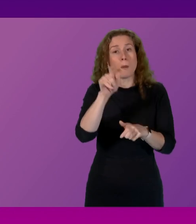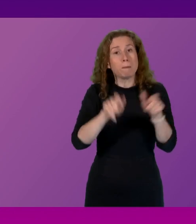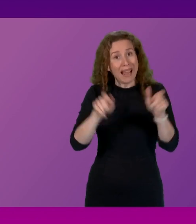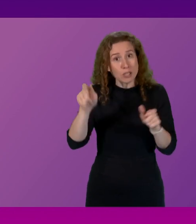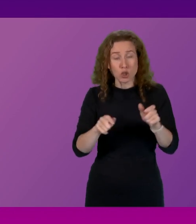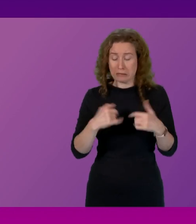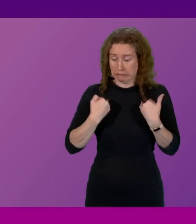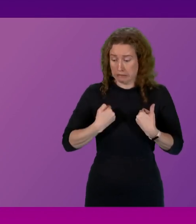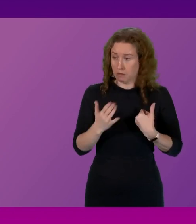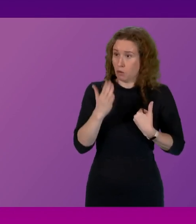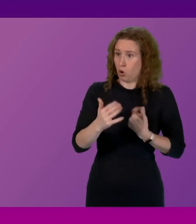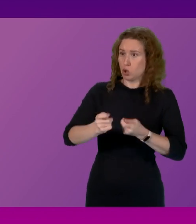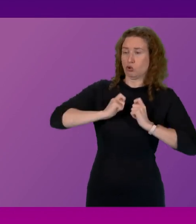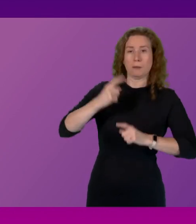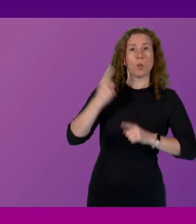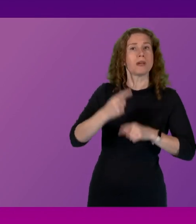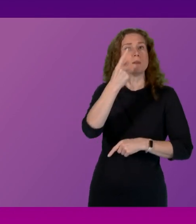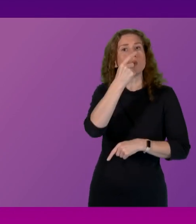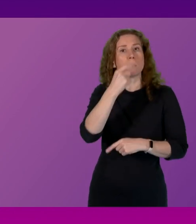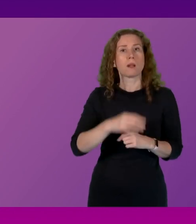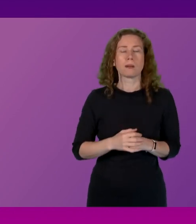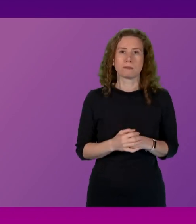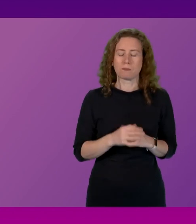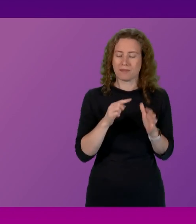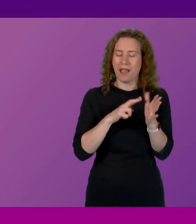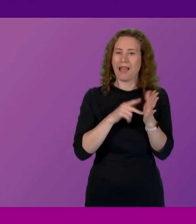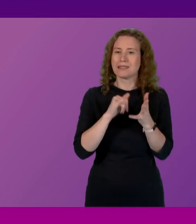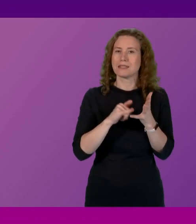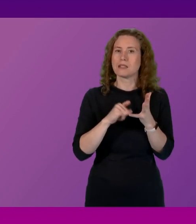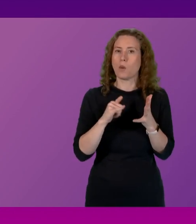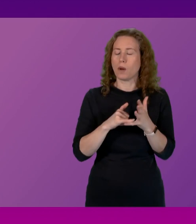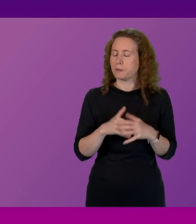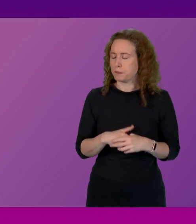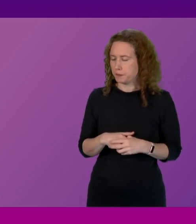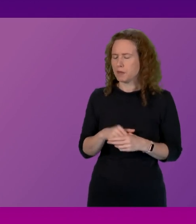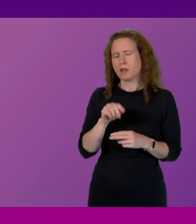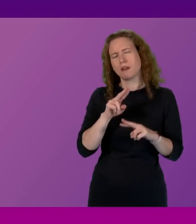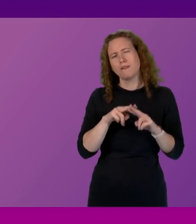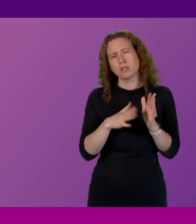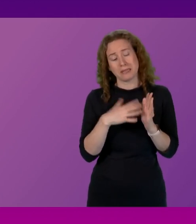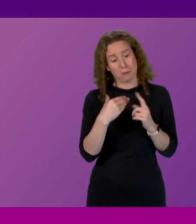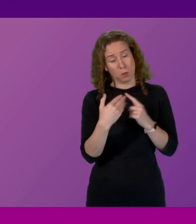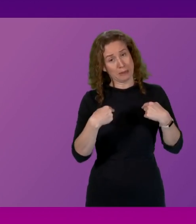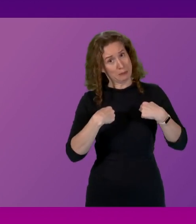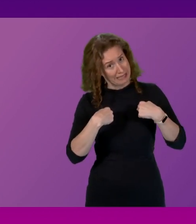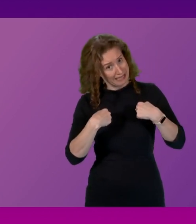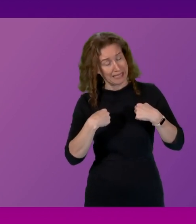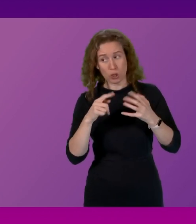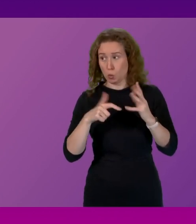they deserve as quickly as possible. The First Minister does not need to persuade me about how woeful the UK Tory Government